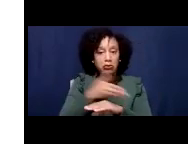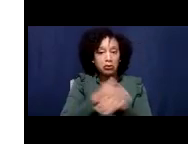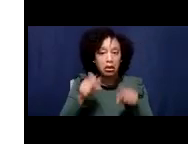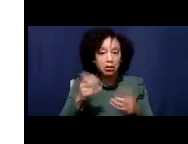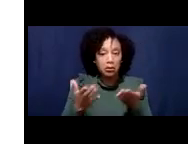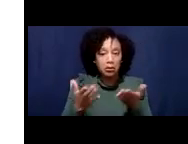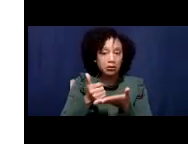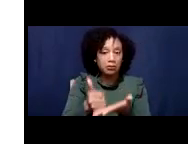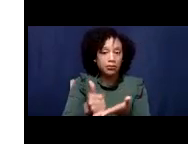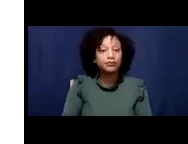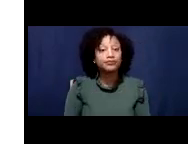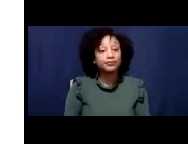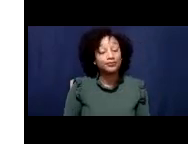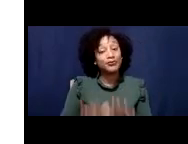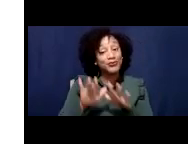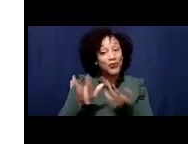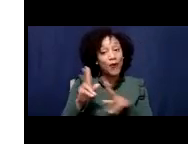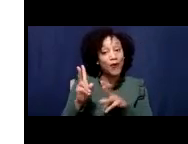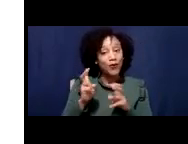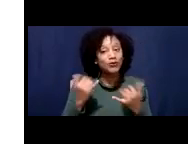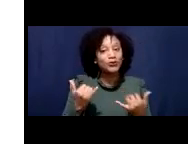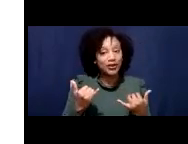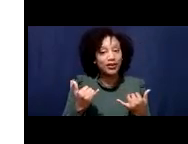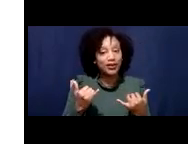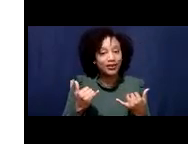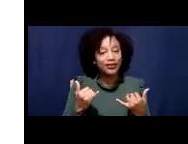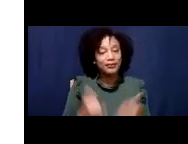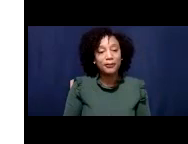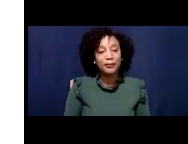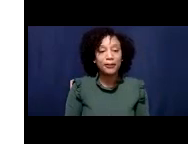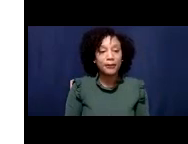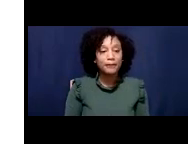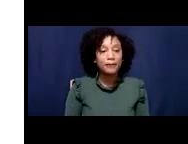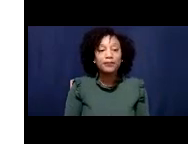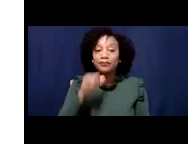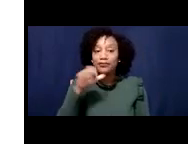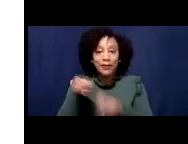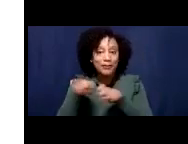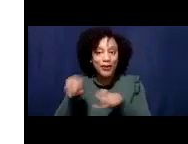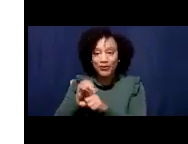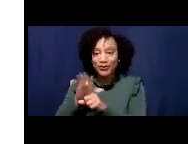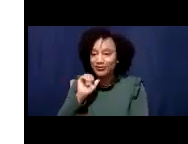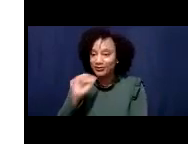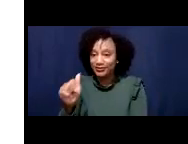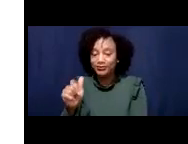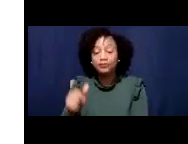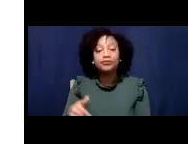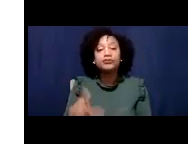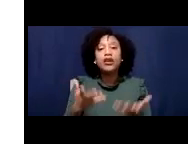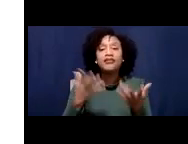We are recording today's webinar, not panel orientation, and it will be shared online for your reference.